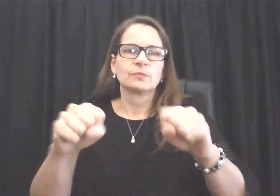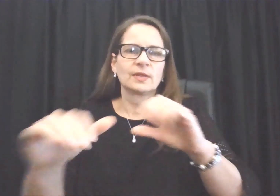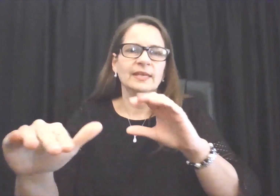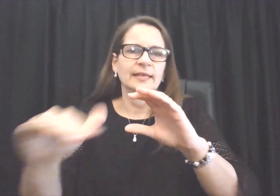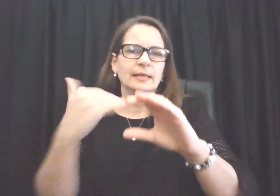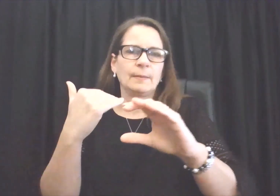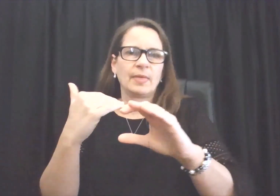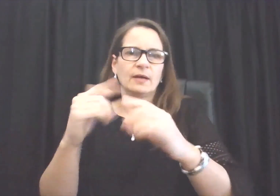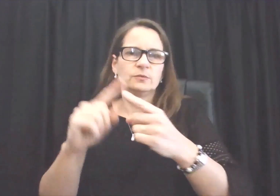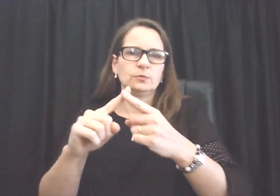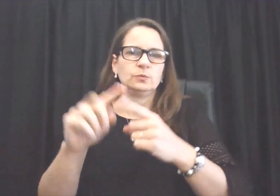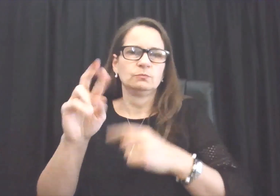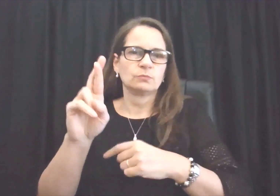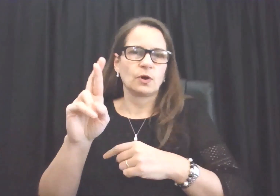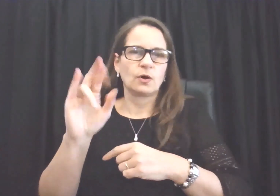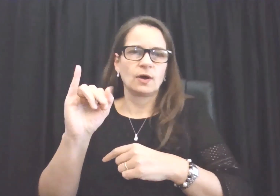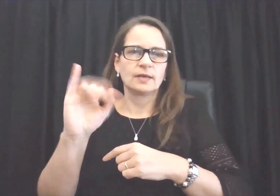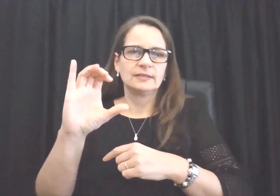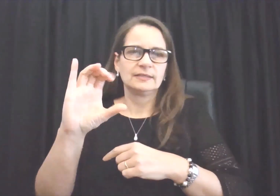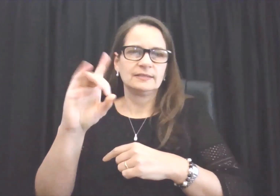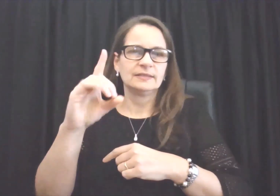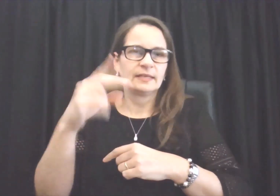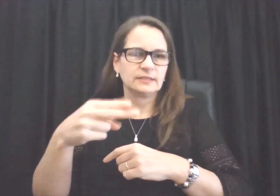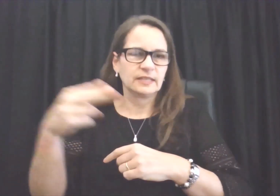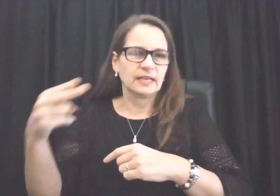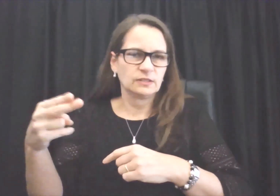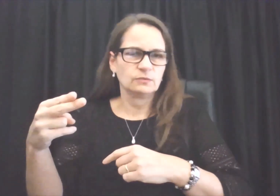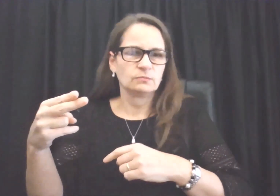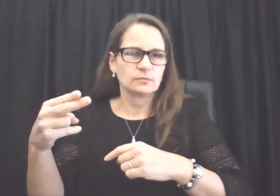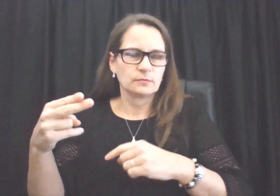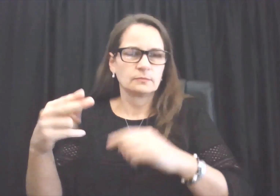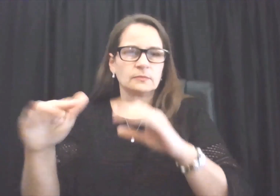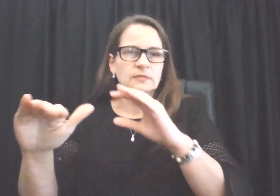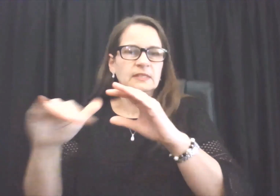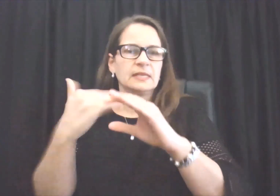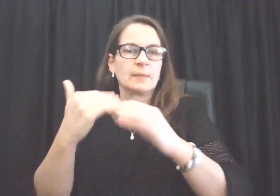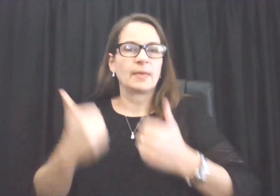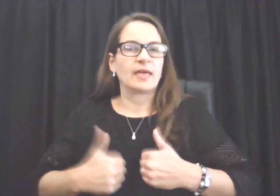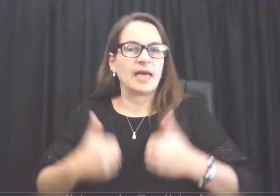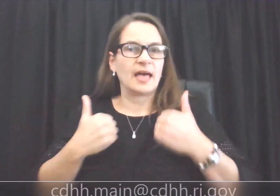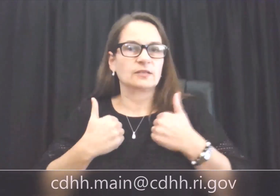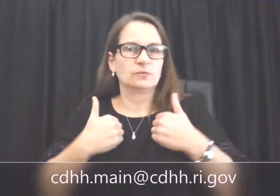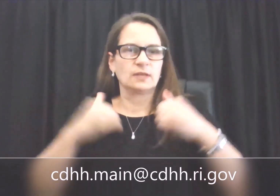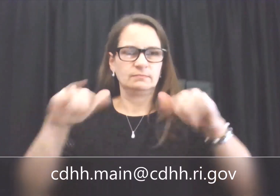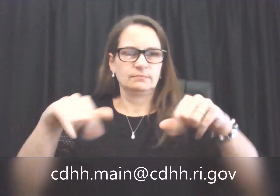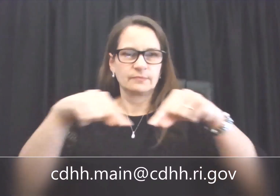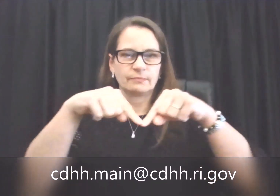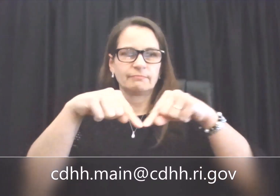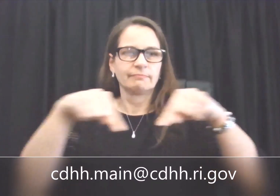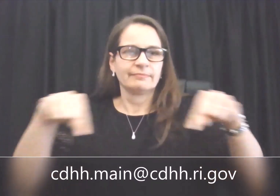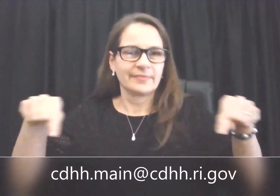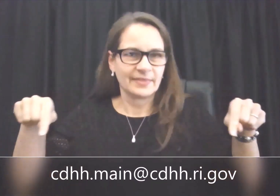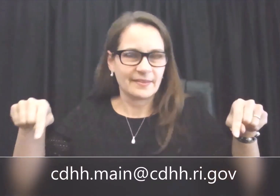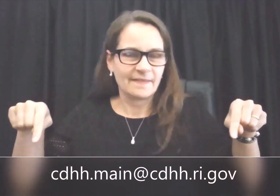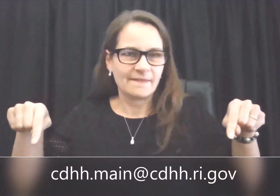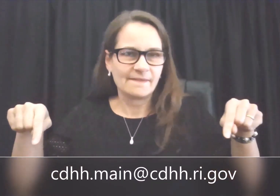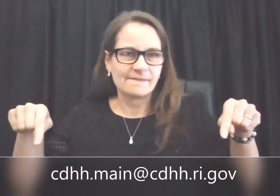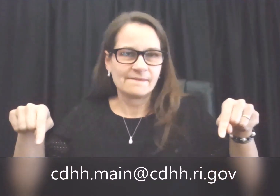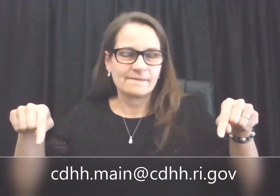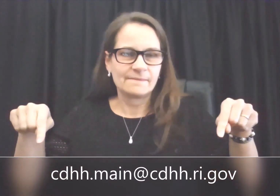bit different all you have to do is email me at RICDHH and you can see the address below